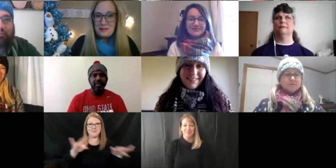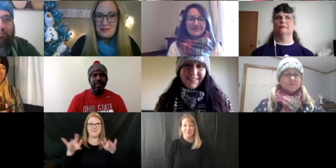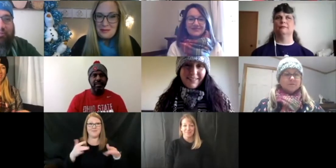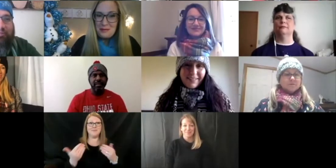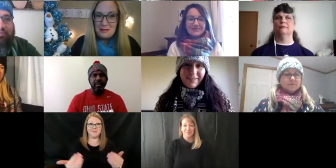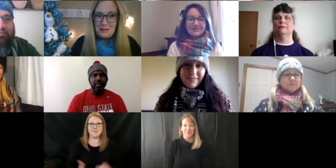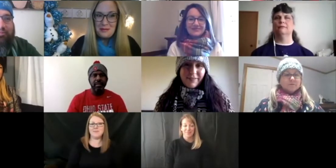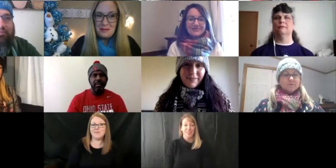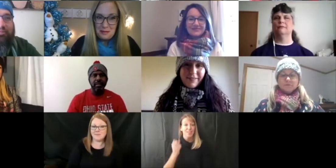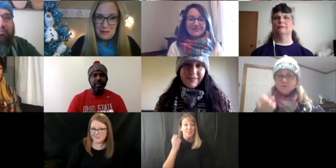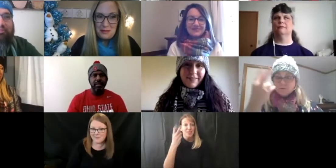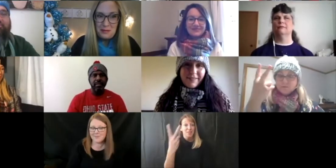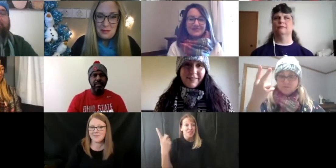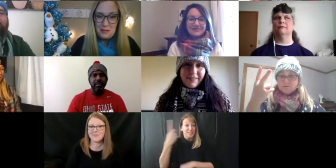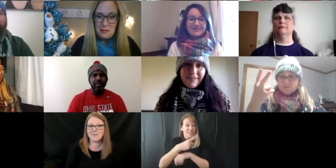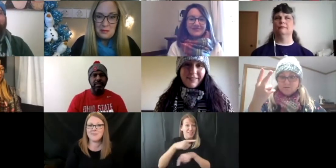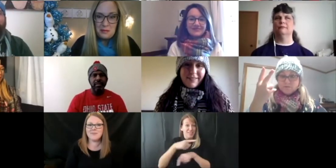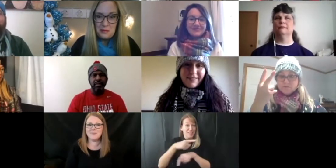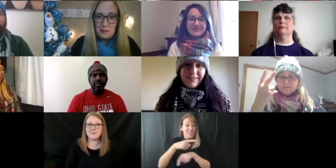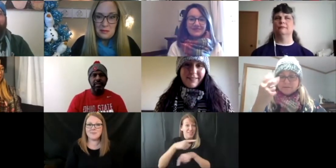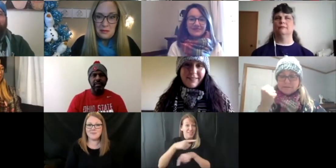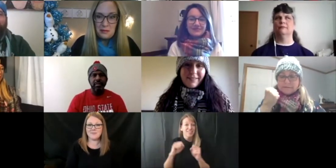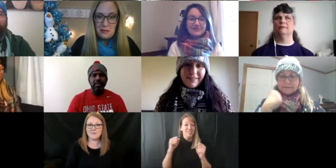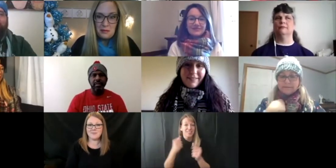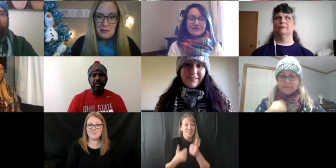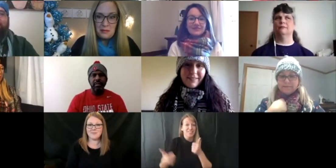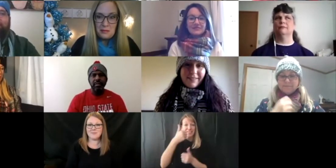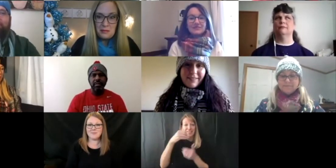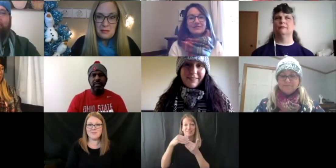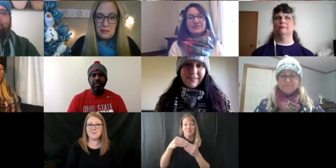on the 12th day of winter senior leadership gave to me